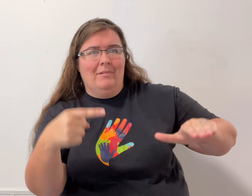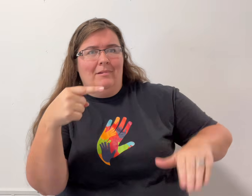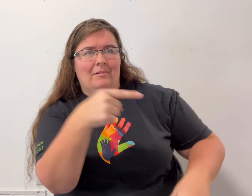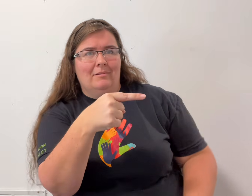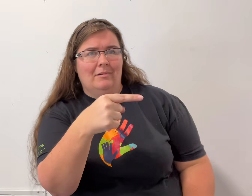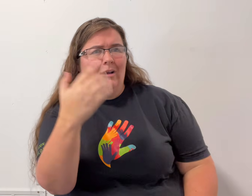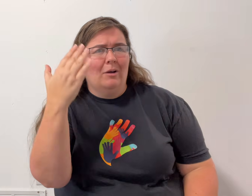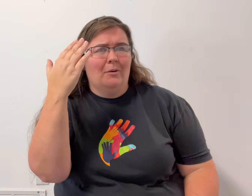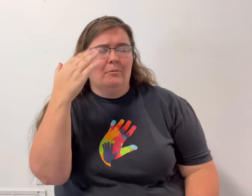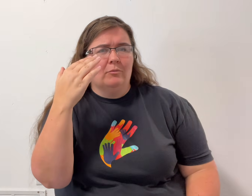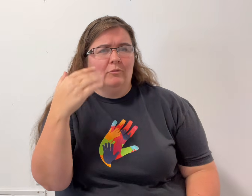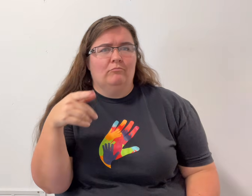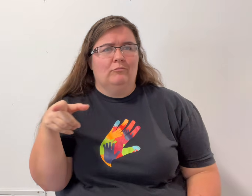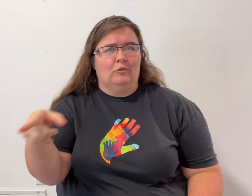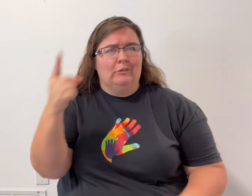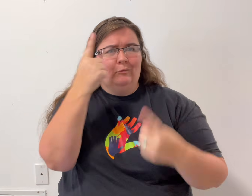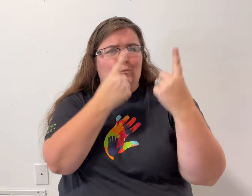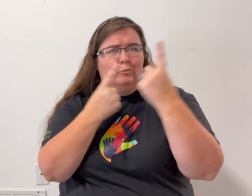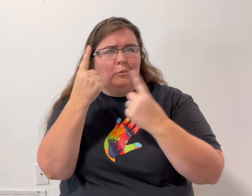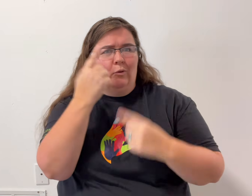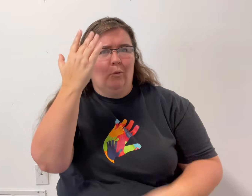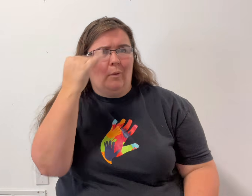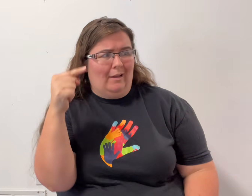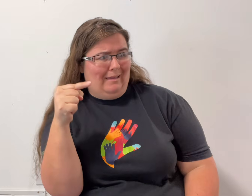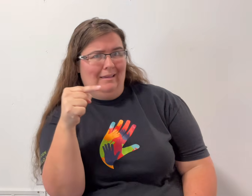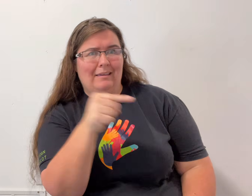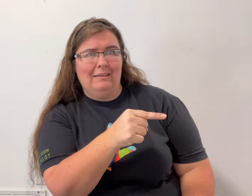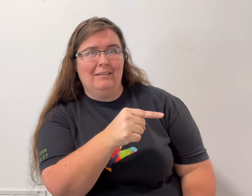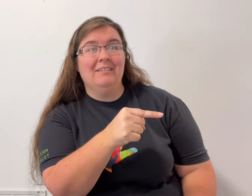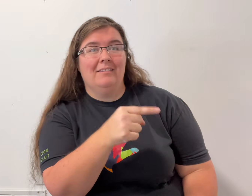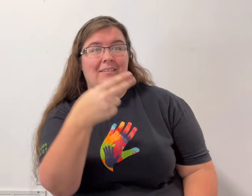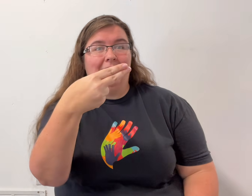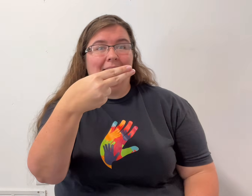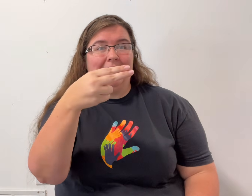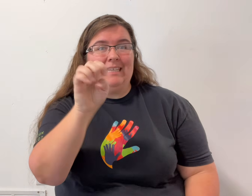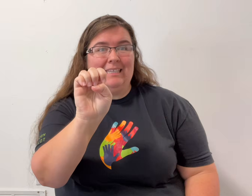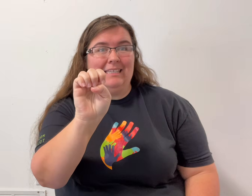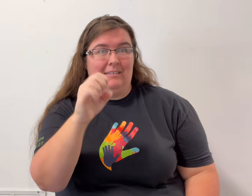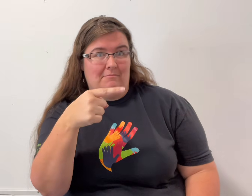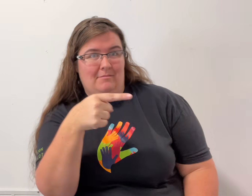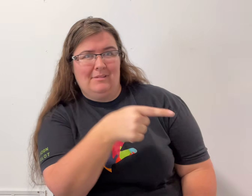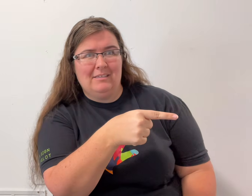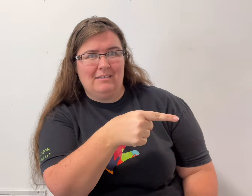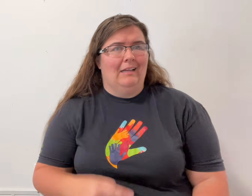So she's wondering why HE